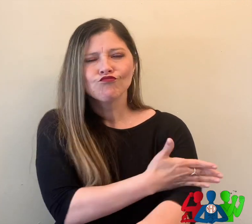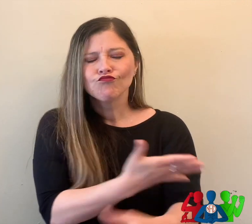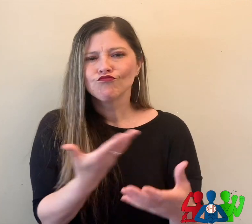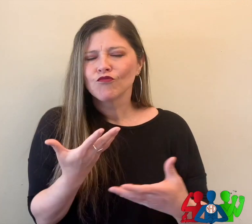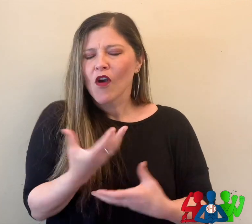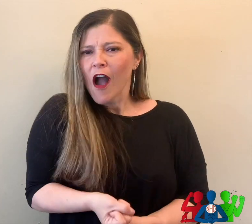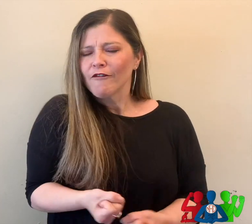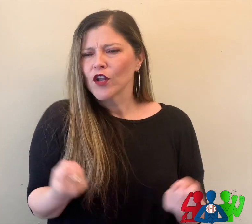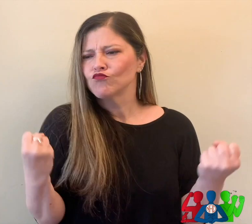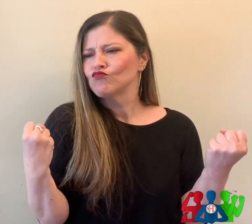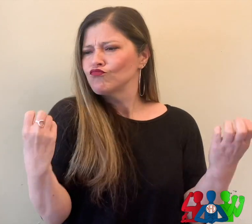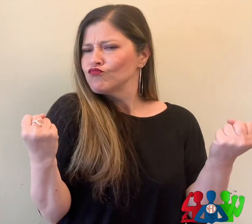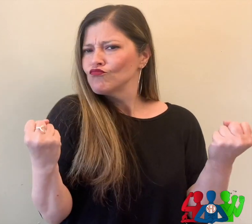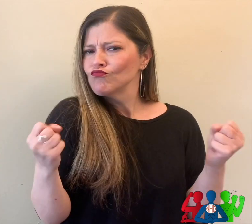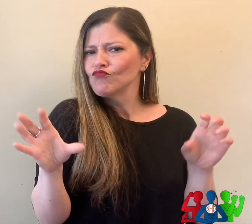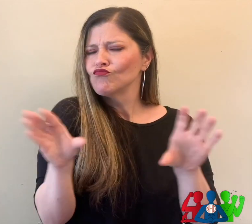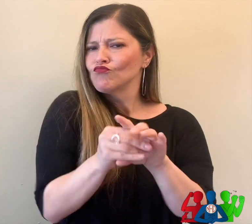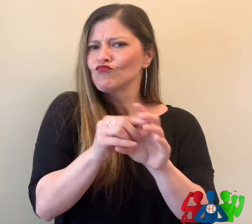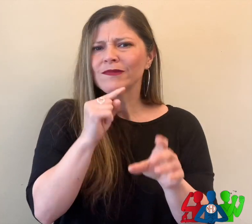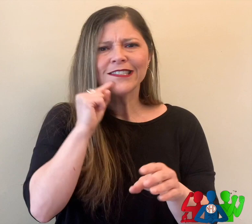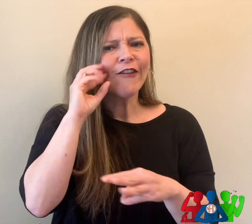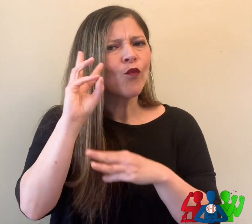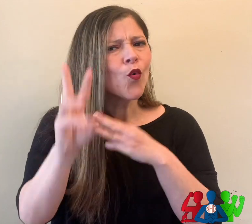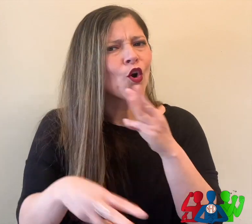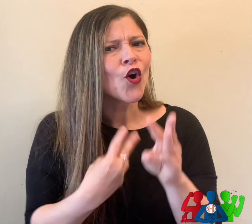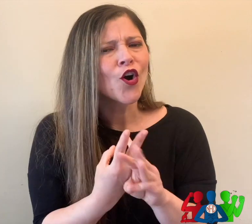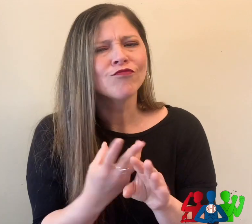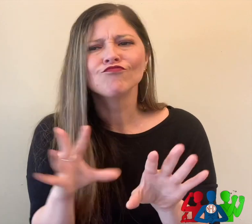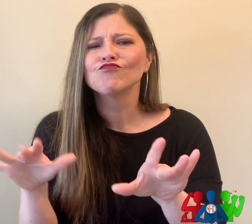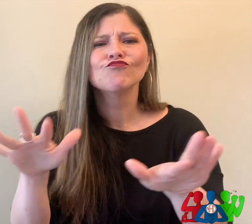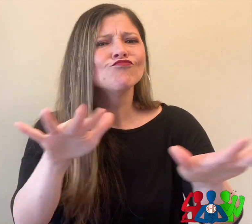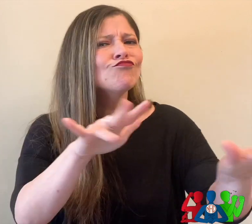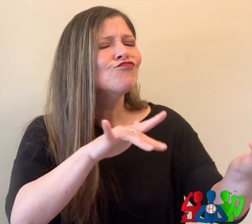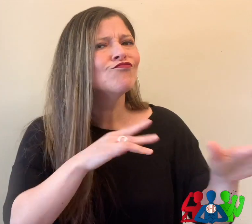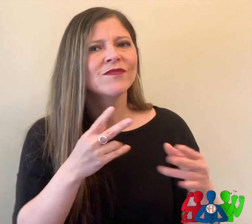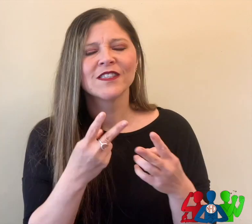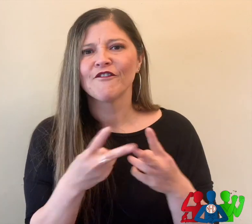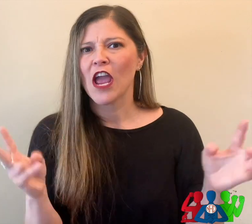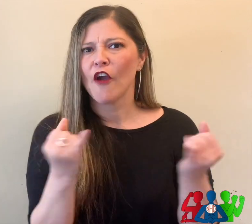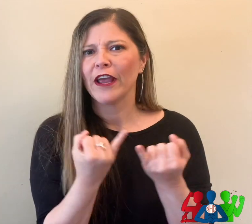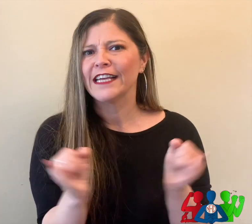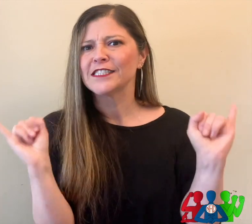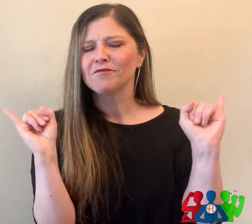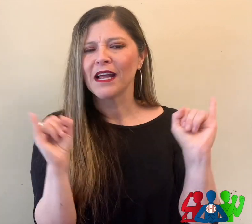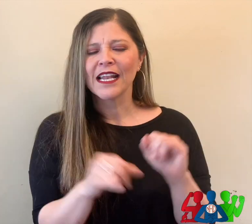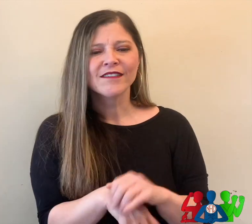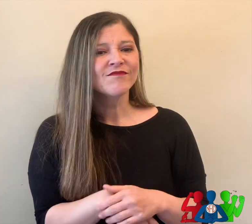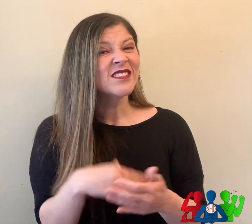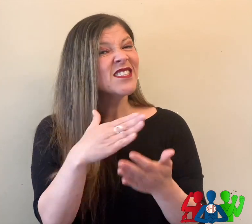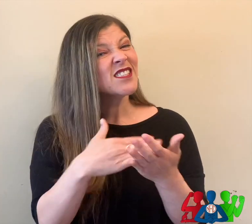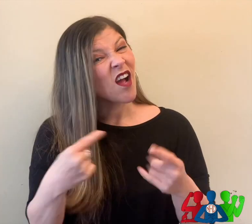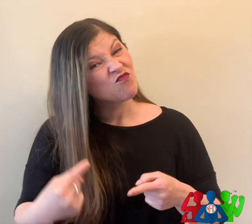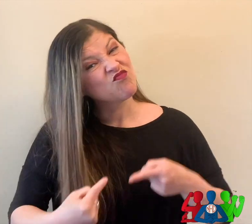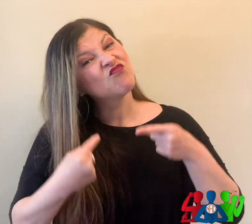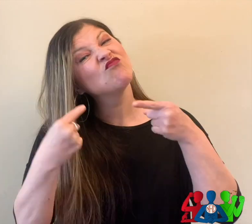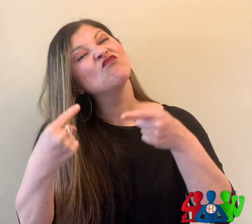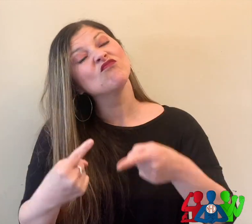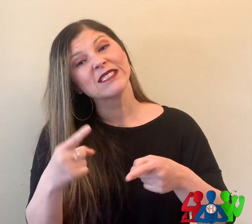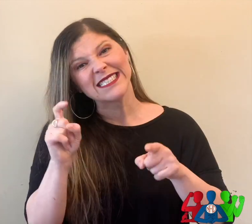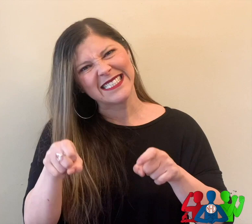students' needs. Many students will feel much more confident in the deaf world and become more